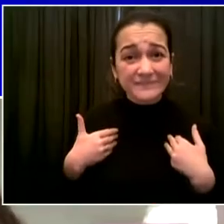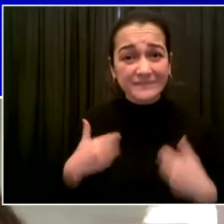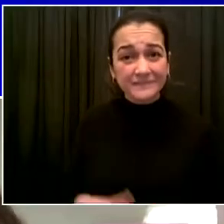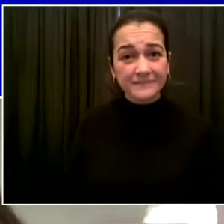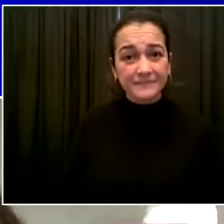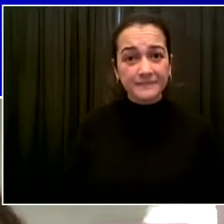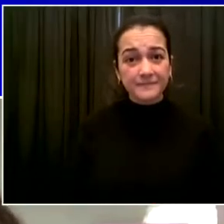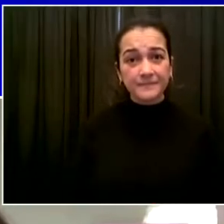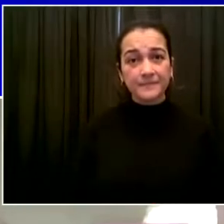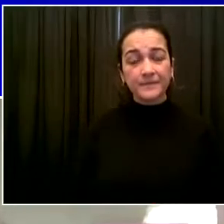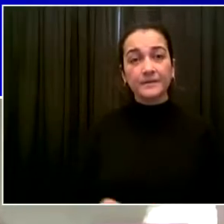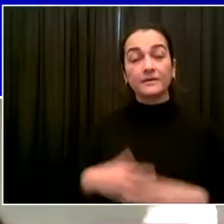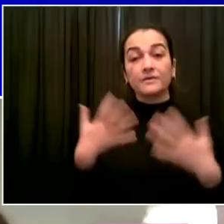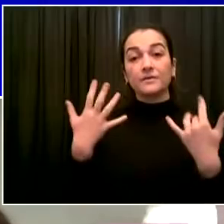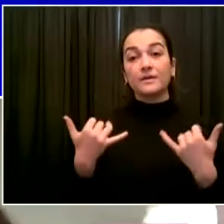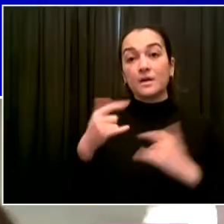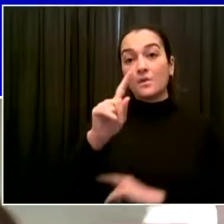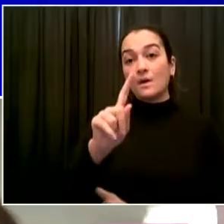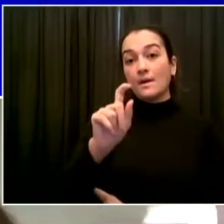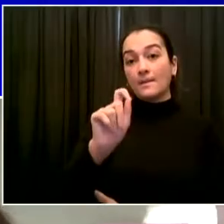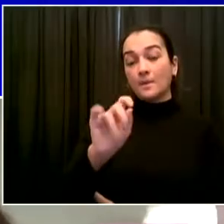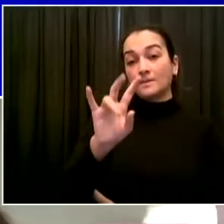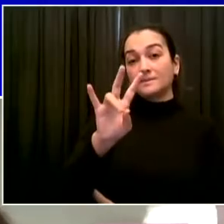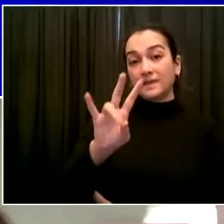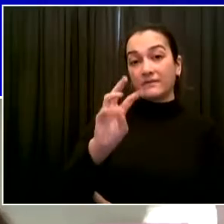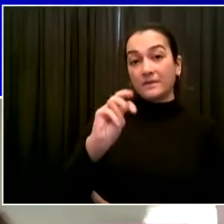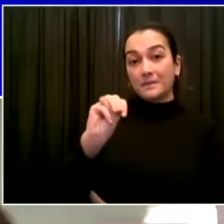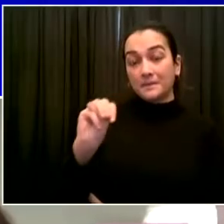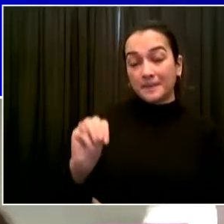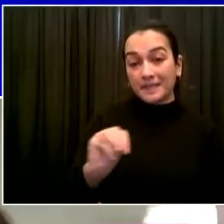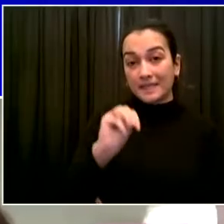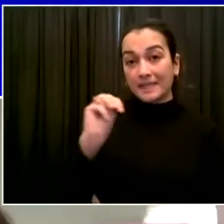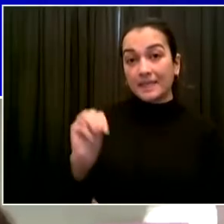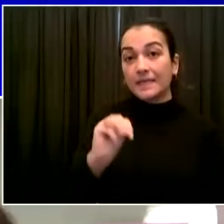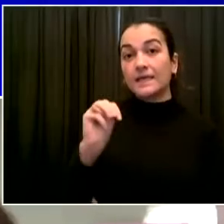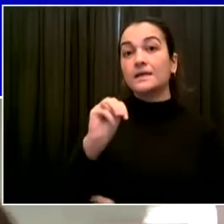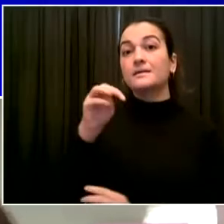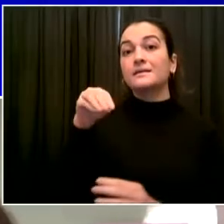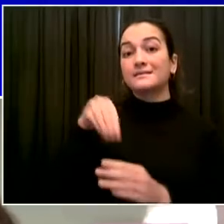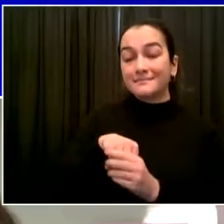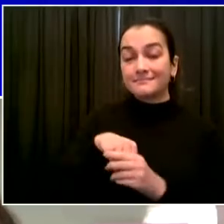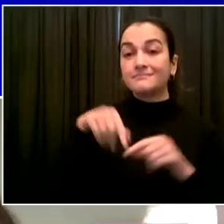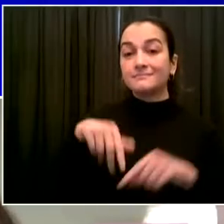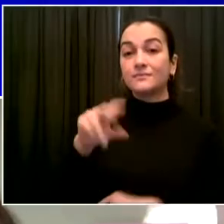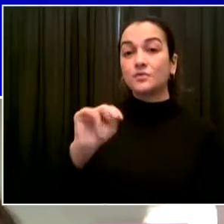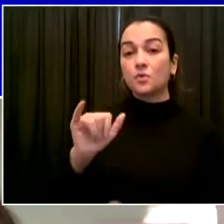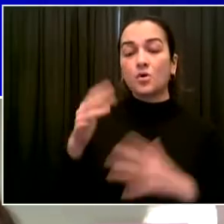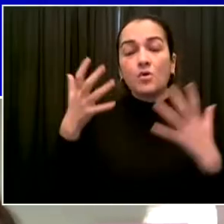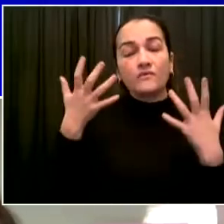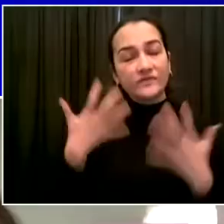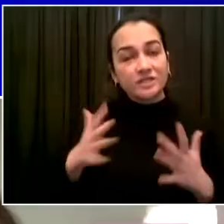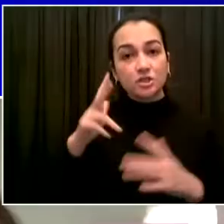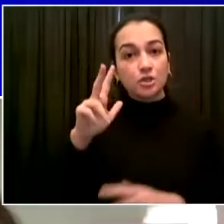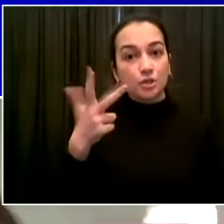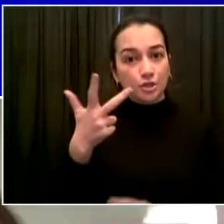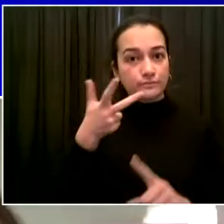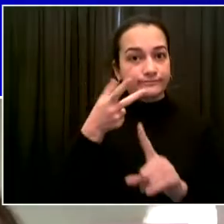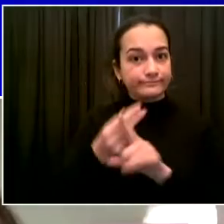MAKES A HUGE IMPACT. SPEAKING OF BOOSTERS, OVER 1.7 MILLION NEW YORKERS HAVE